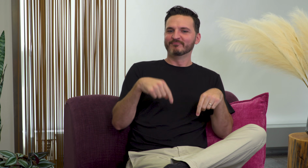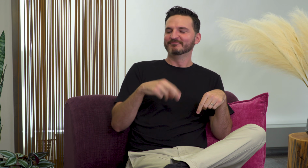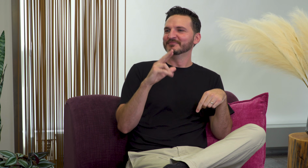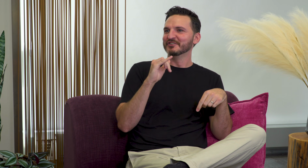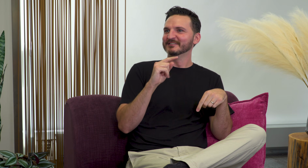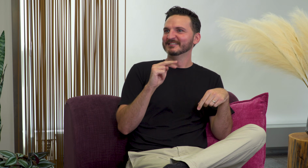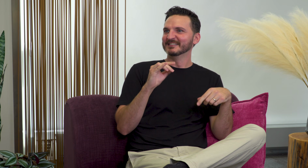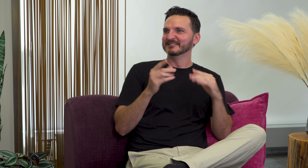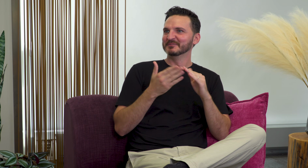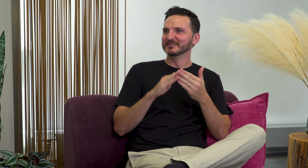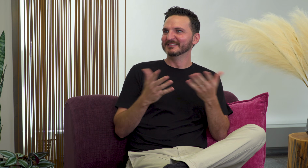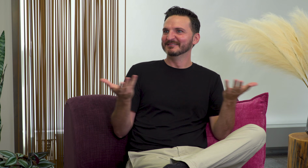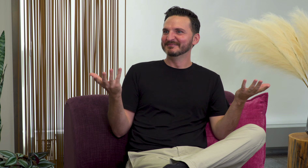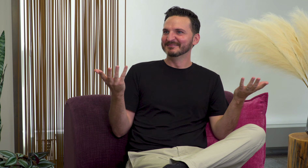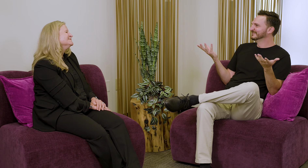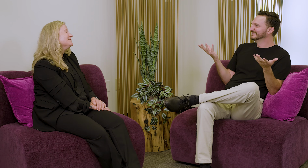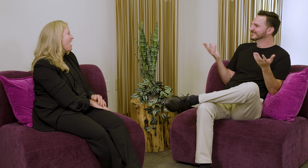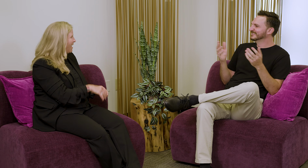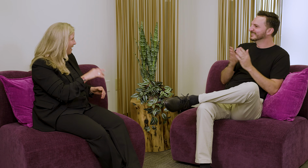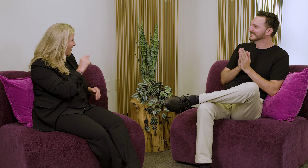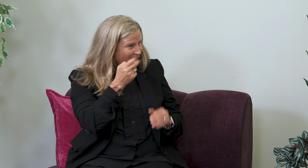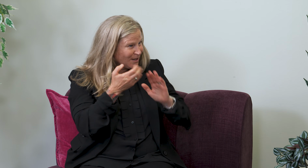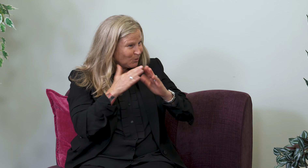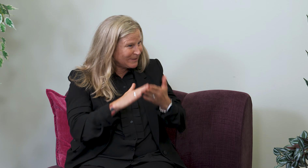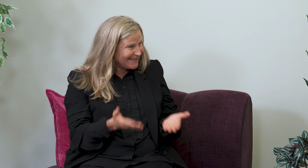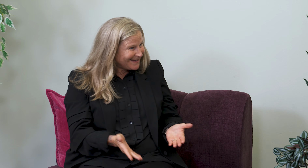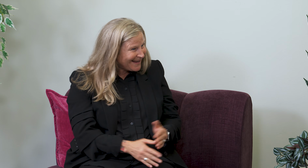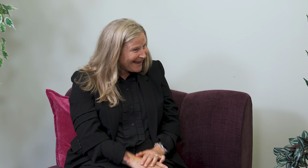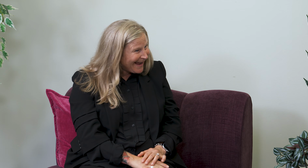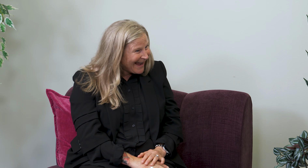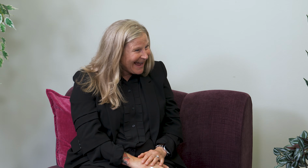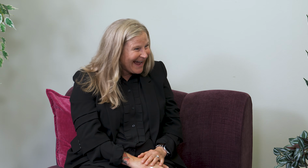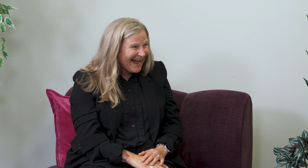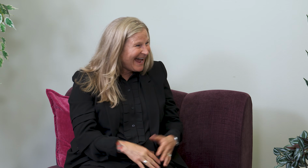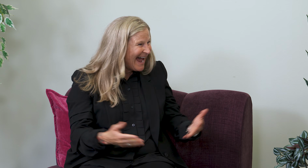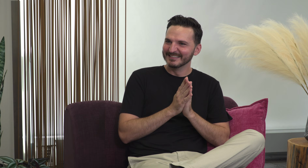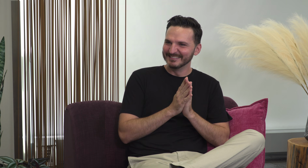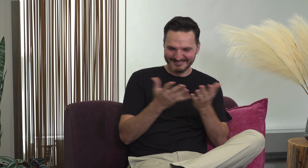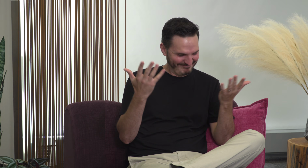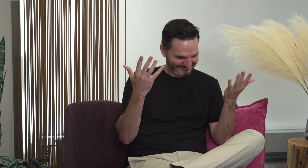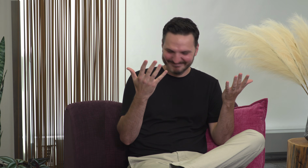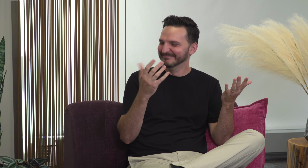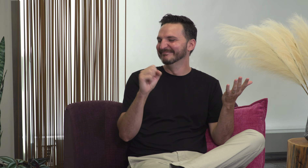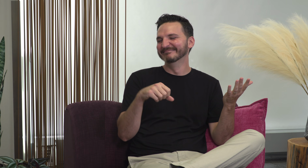What excites you most about joining the NTID community? The community! Honestly, that's it!